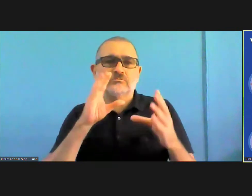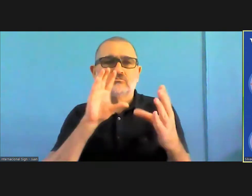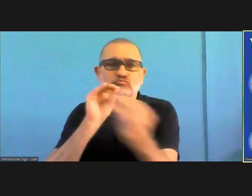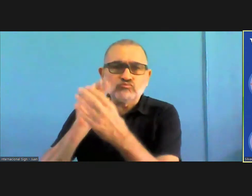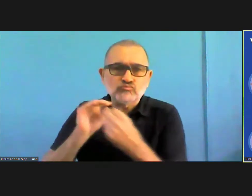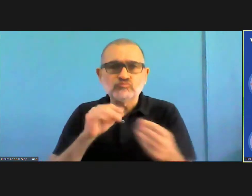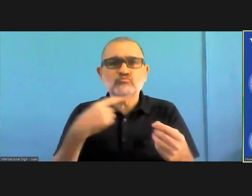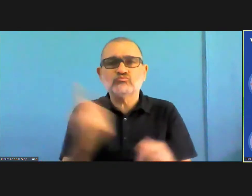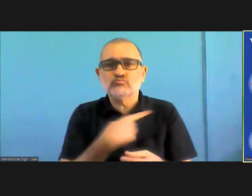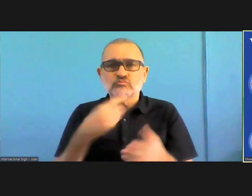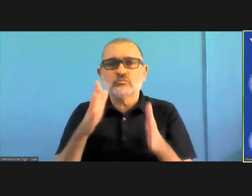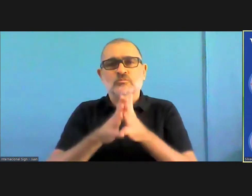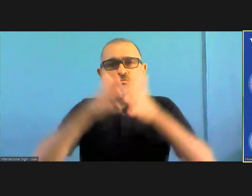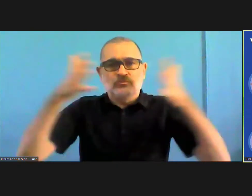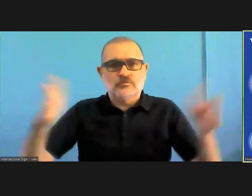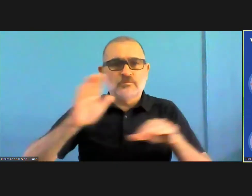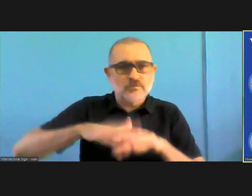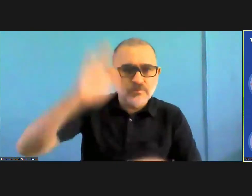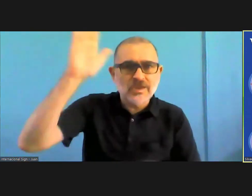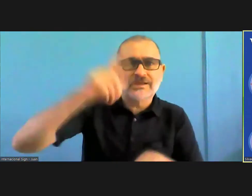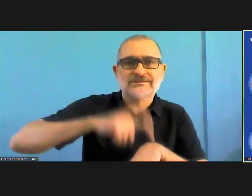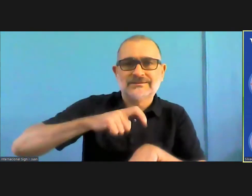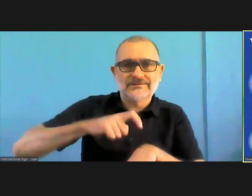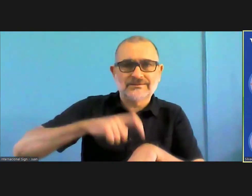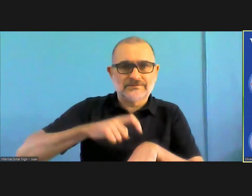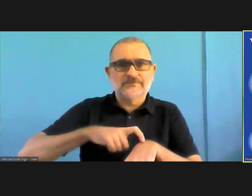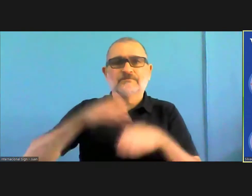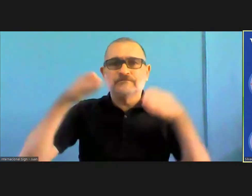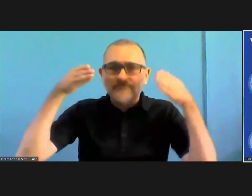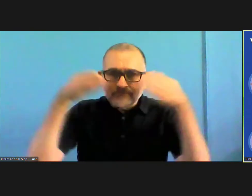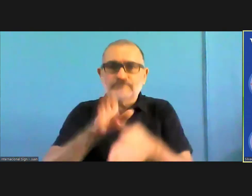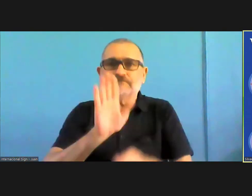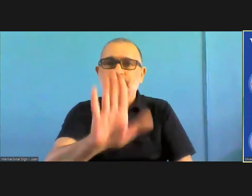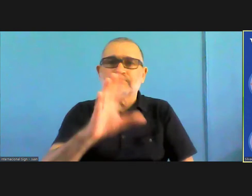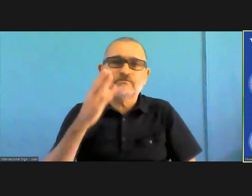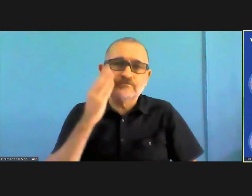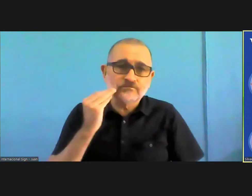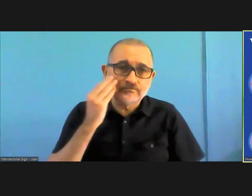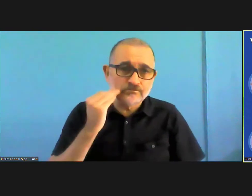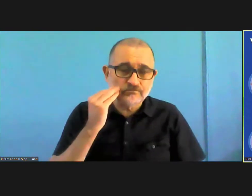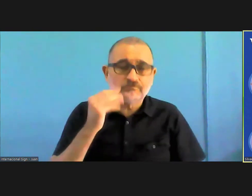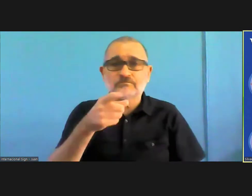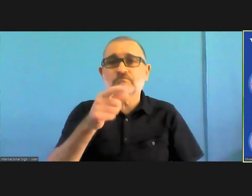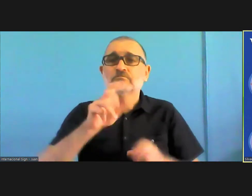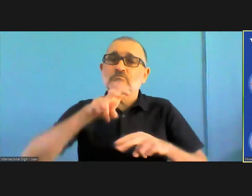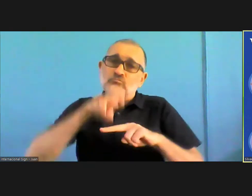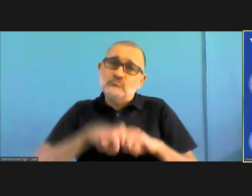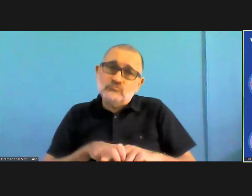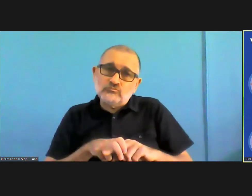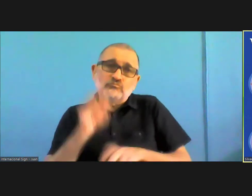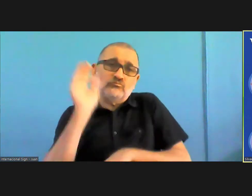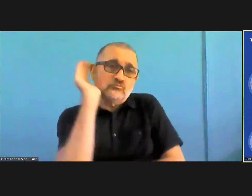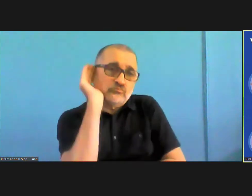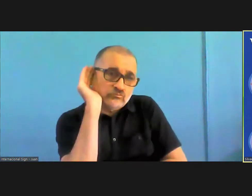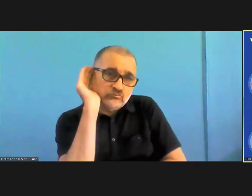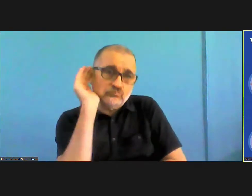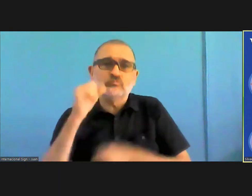strengthen services for people living with NCDs, and ensure continuity of care, especially during this COVID-19 pandemic.